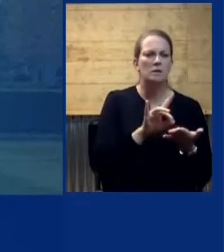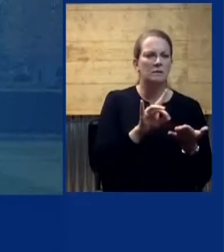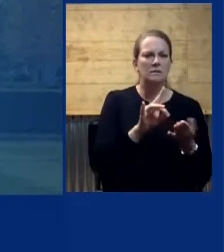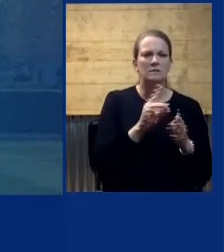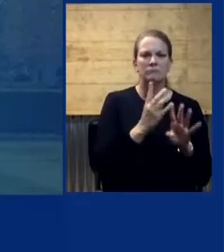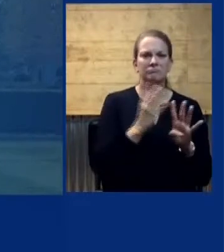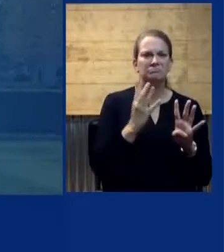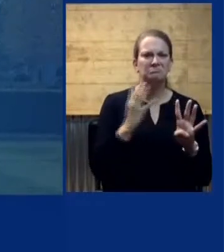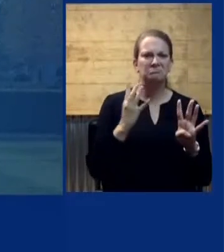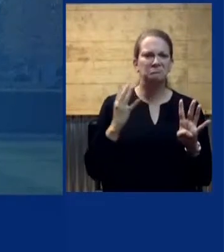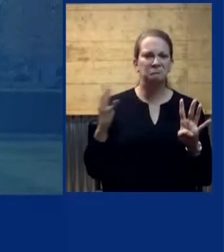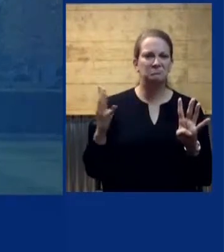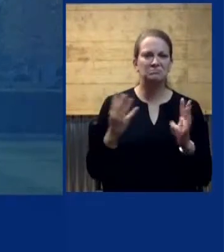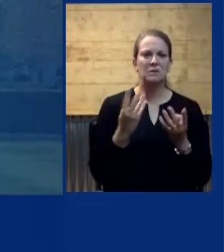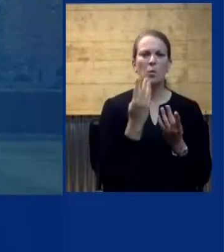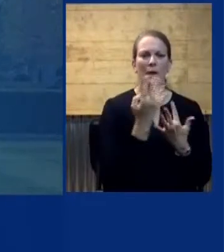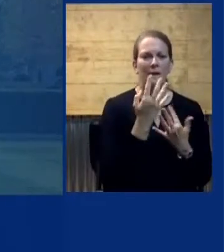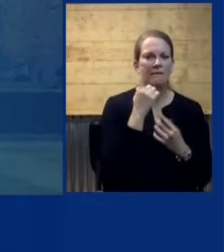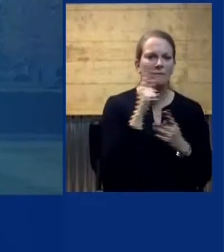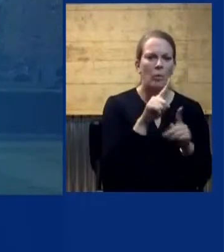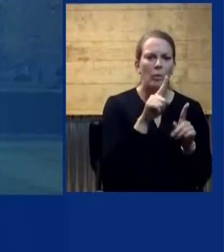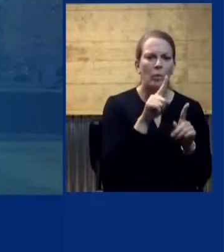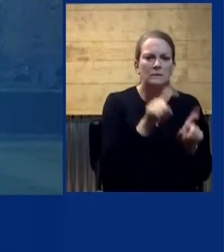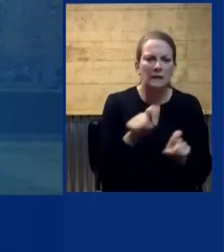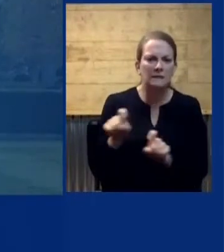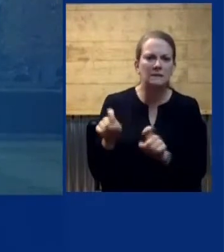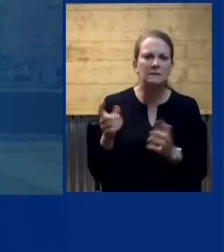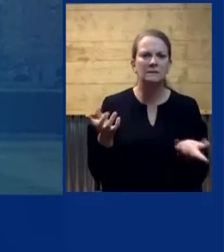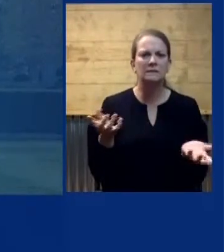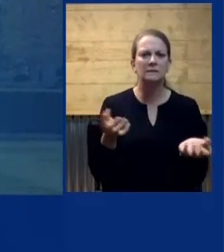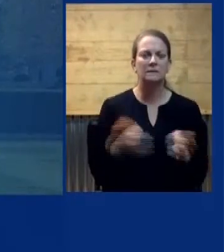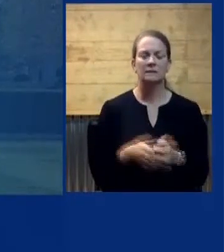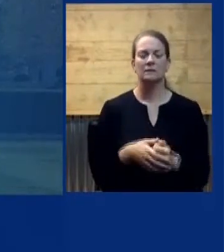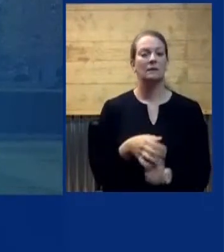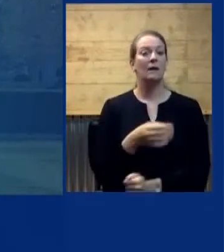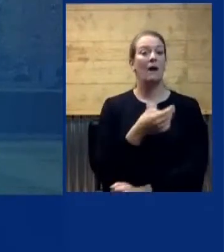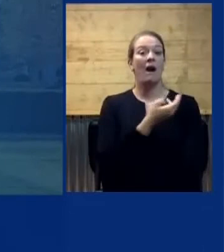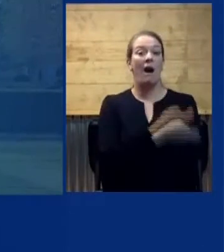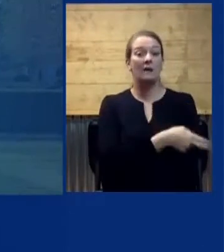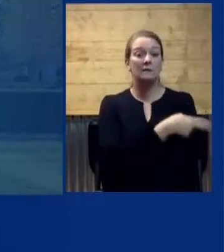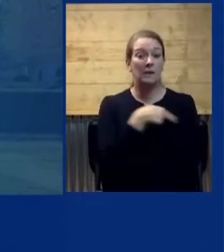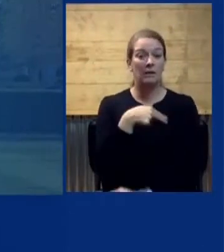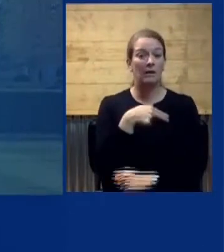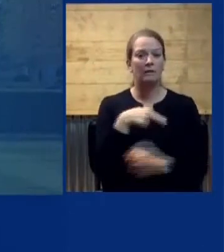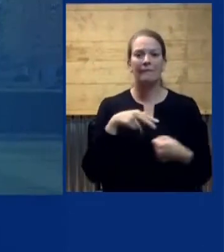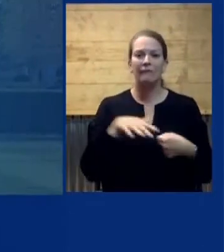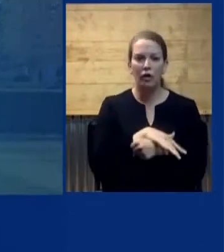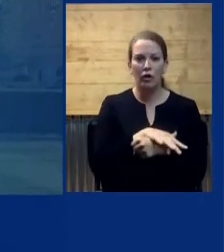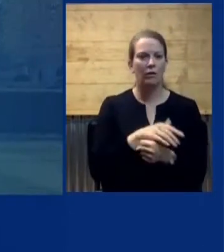STATES DON'T HAVE IT IN PLACE. PEOPLE ARE WAITING IN LINE. EIGHT HOURS, LINES MILES LONG TO